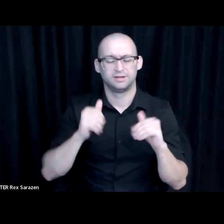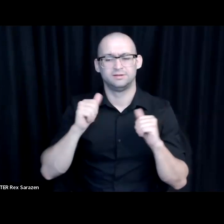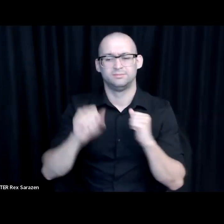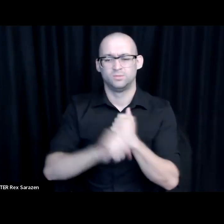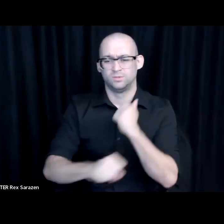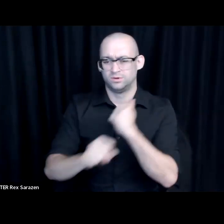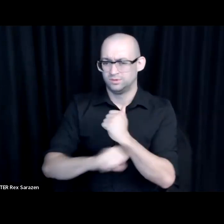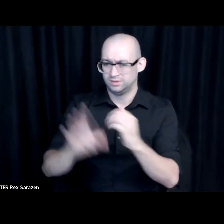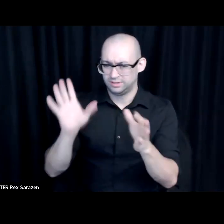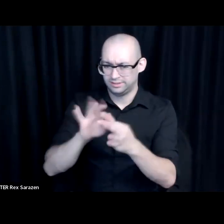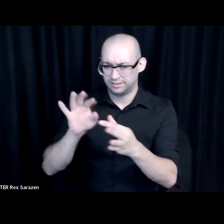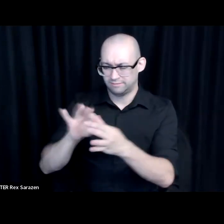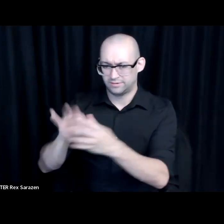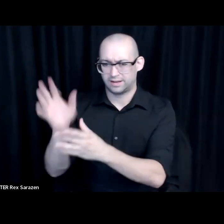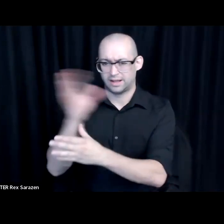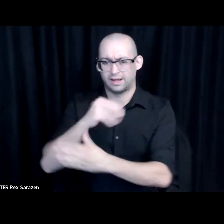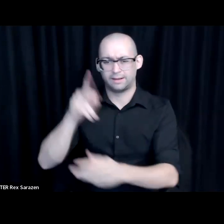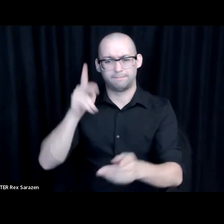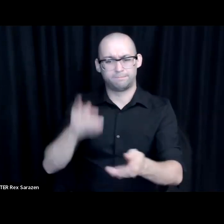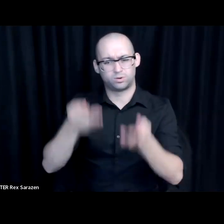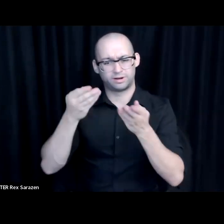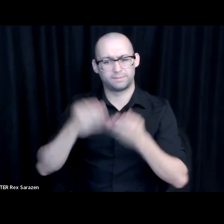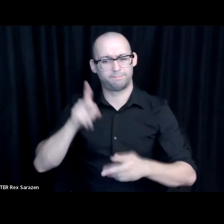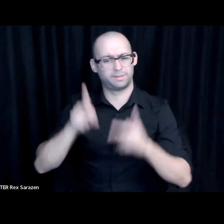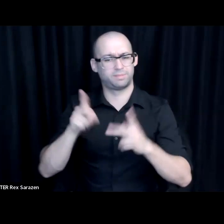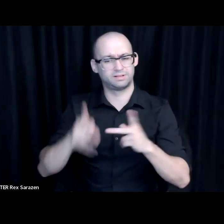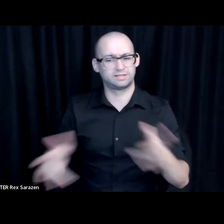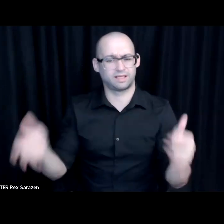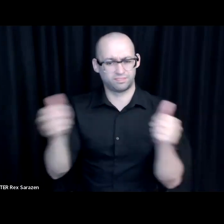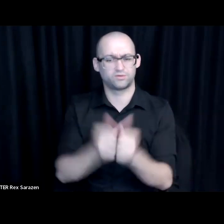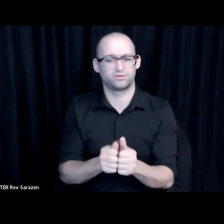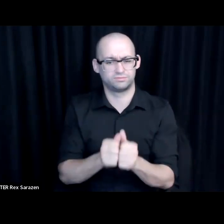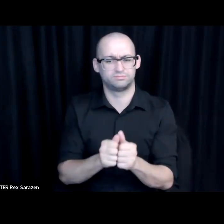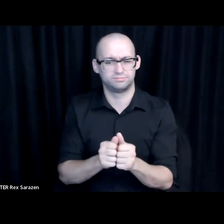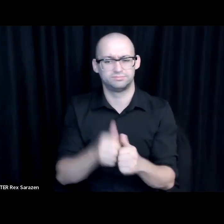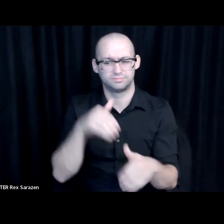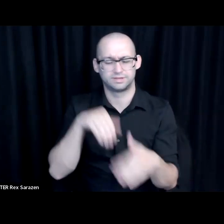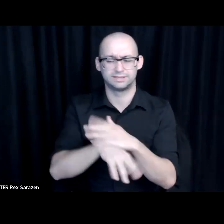you know, to bring folks together in this space, you know the state folks and the NTIA folks,